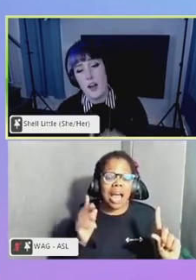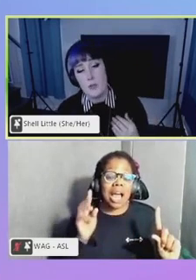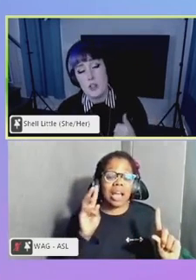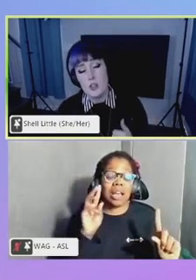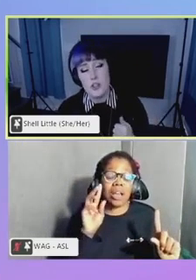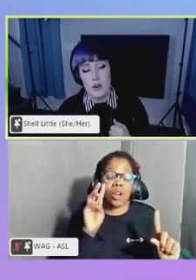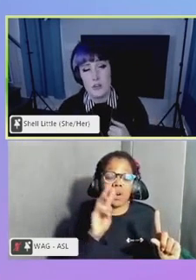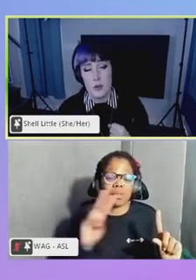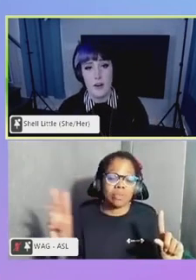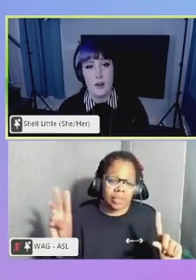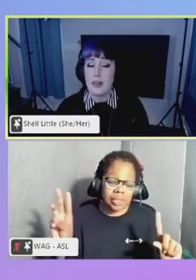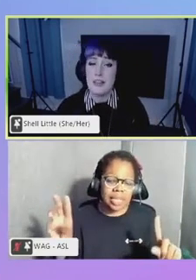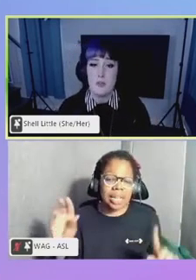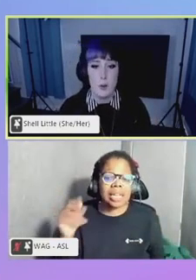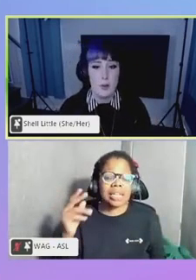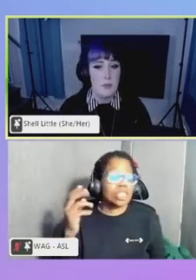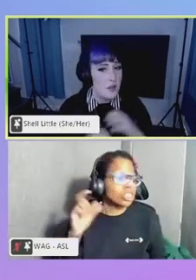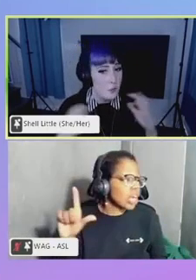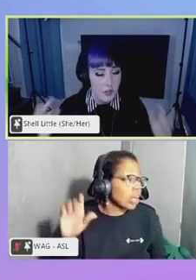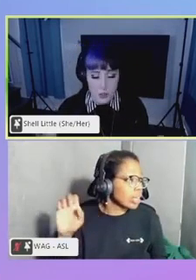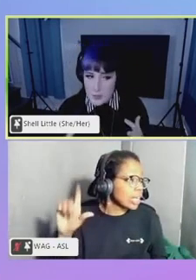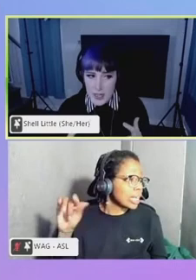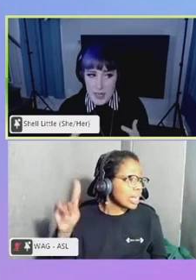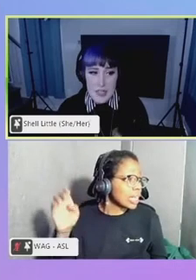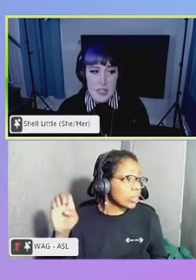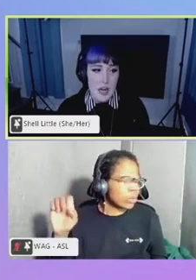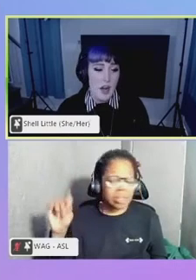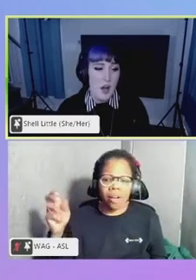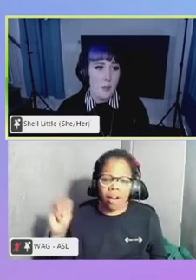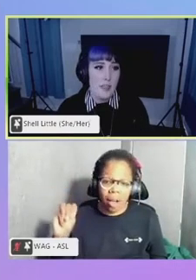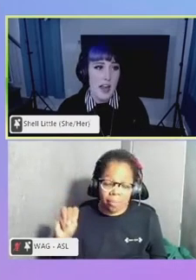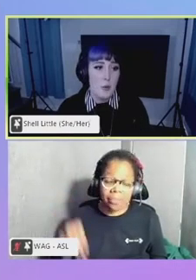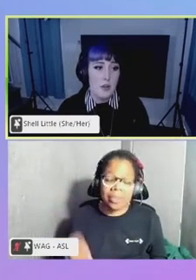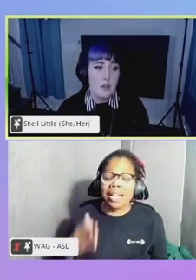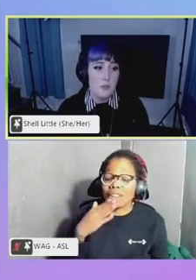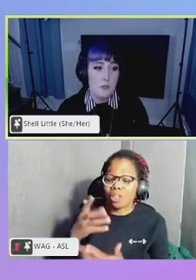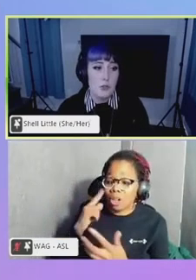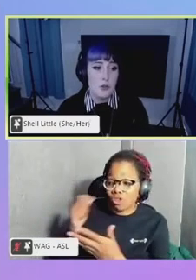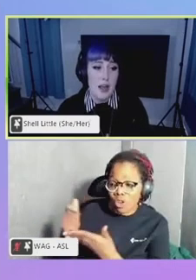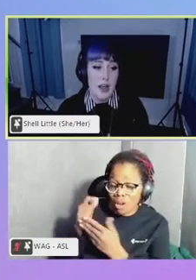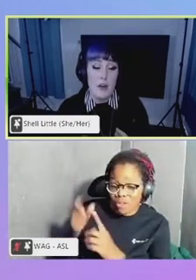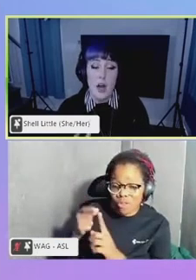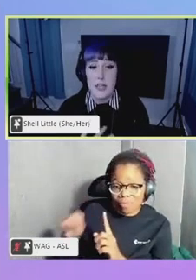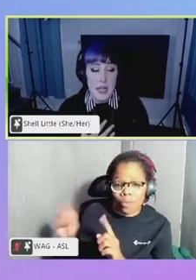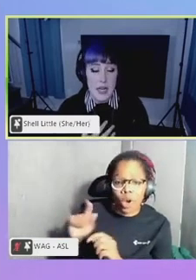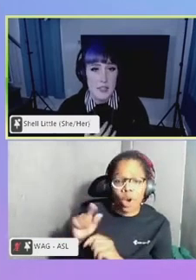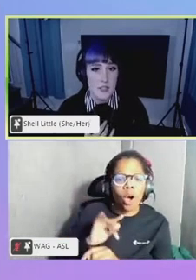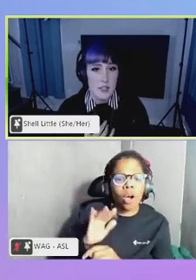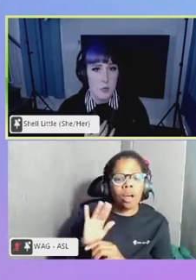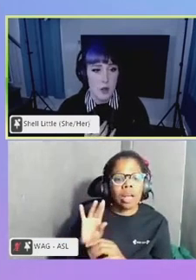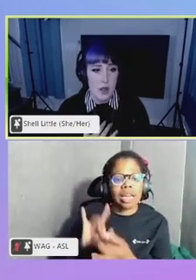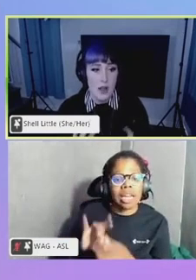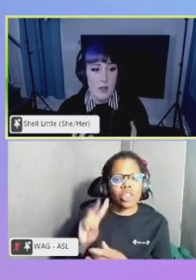stop ignoring it and be like, oh, tomorrow, tomorrow. It creeps up on you. And then if you're